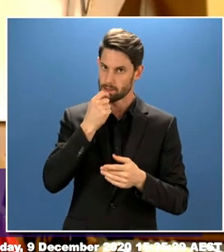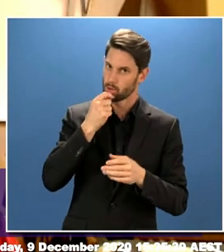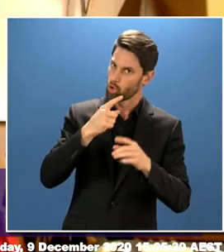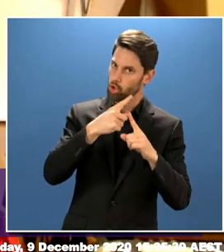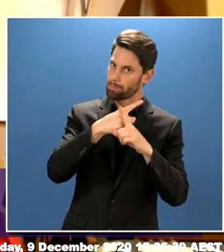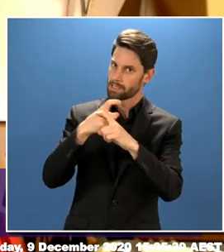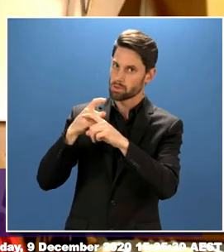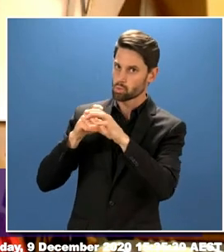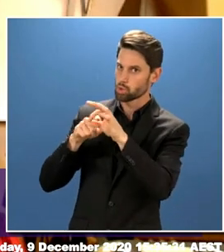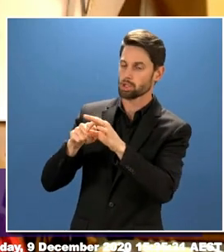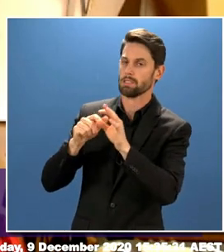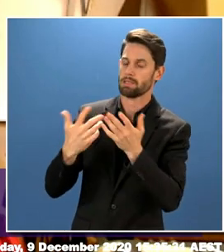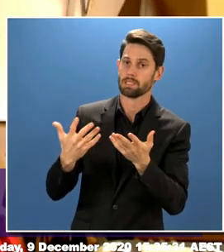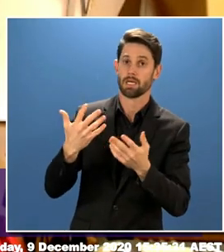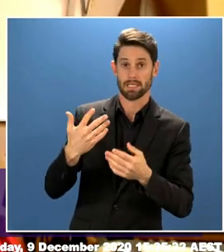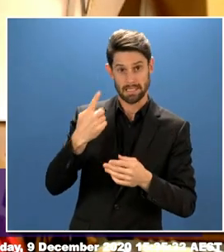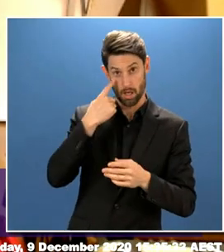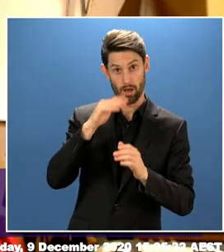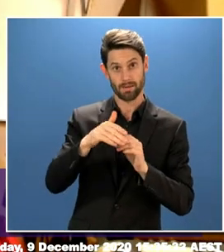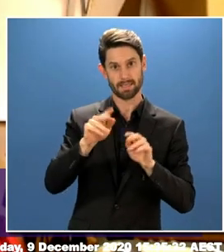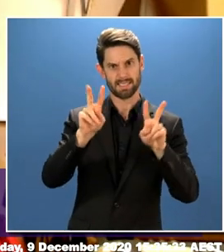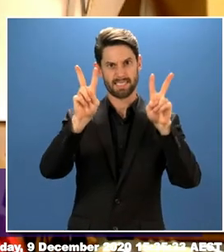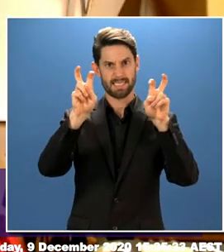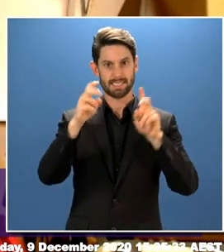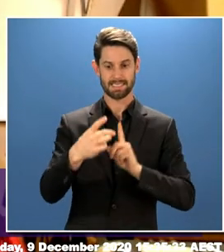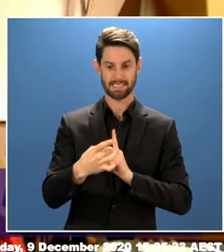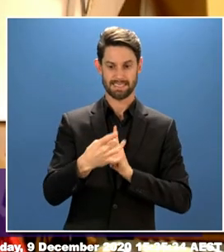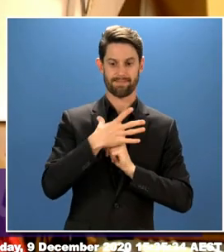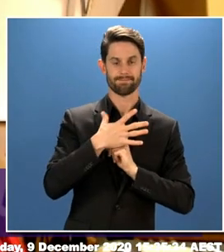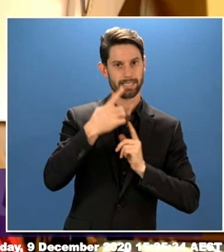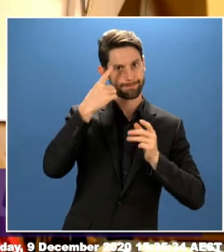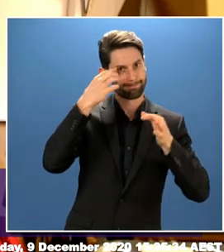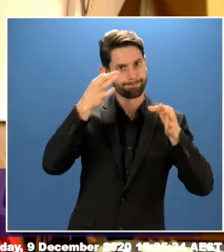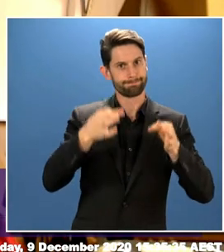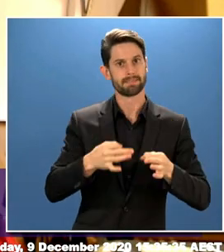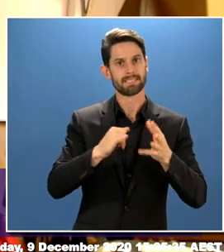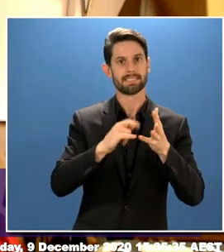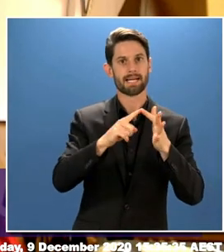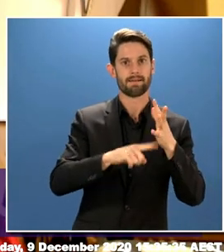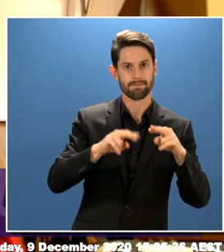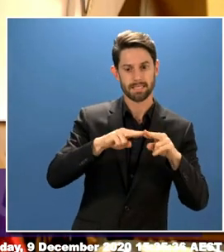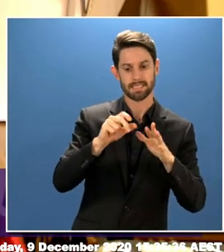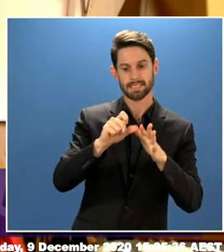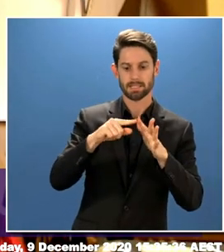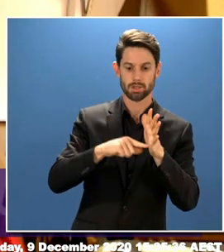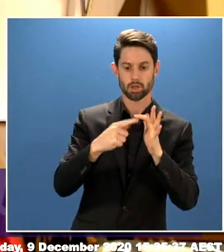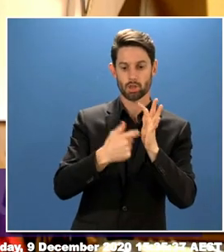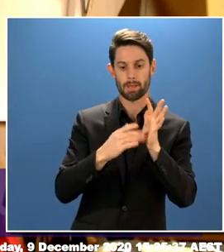the self-determination choice and control, which is the real revolution in